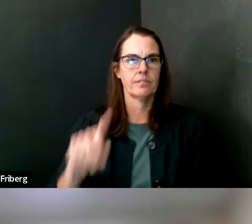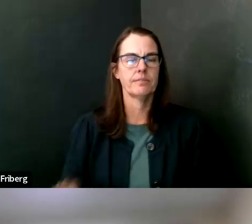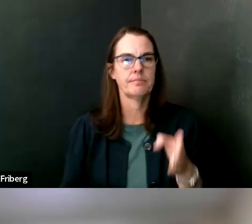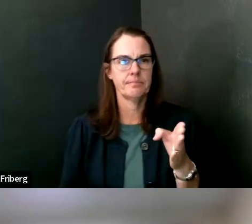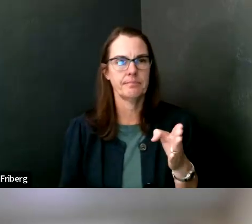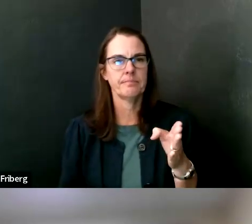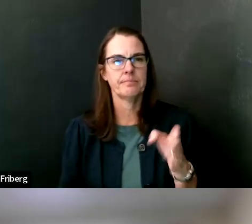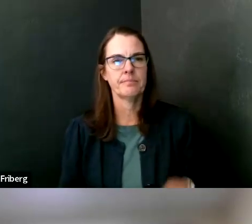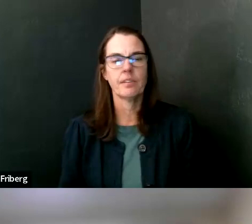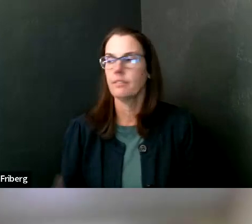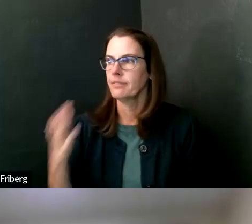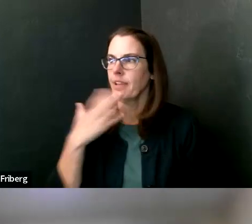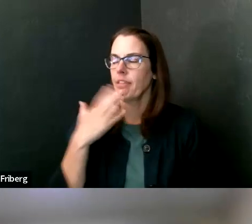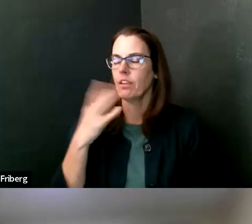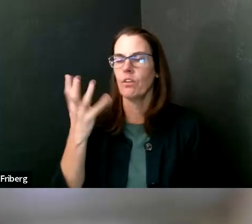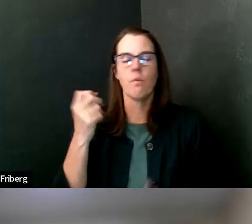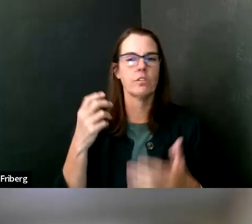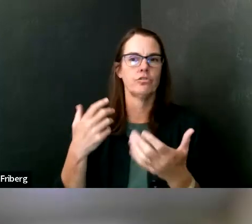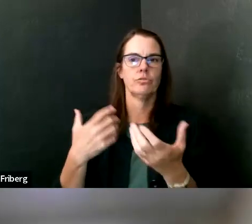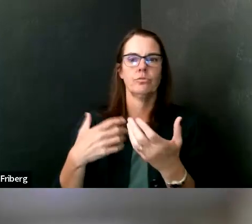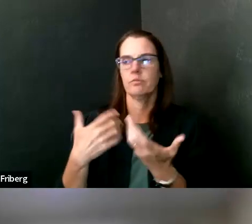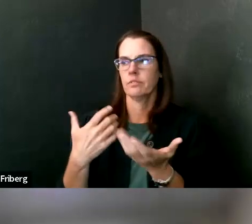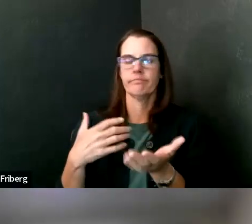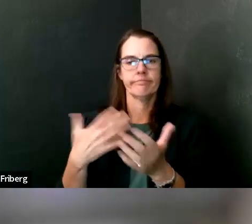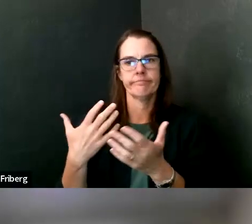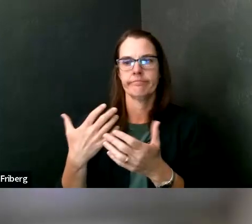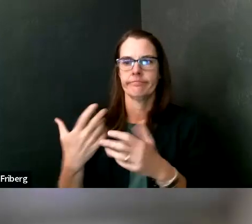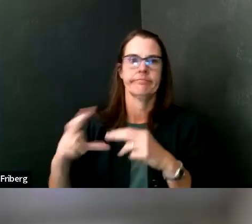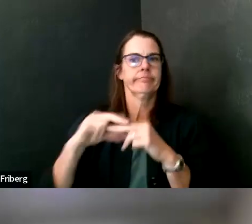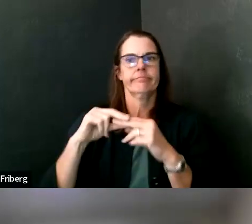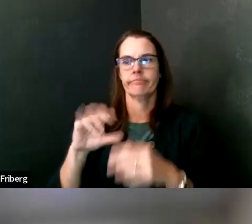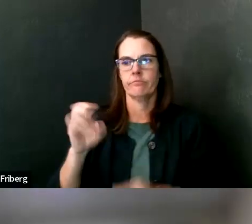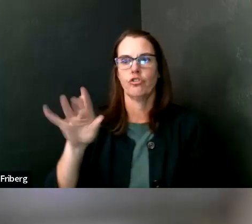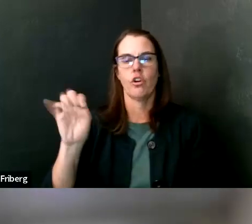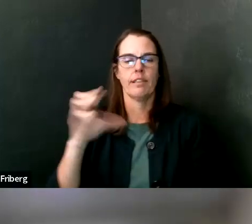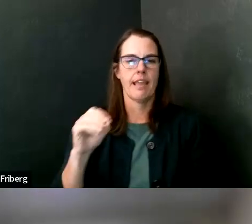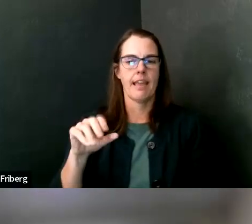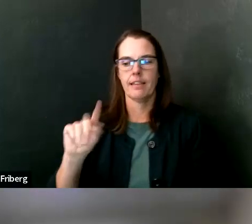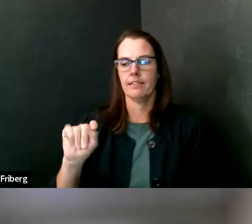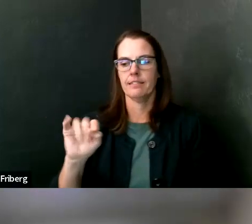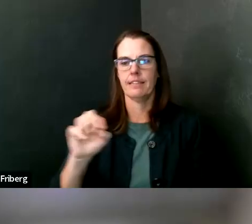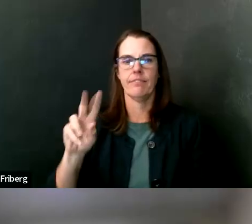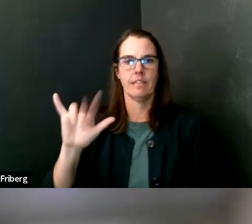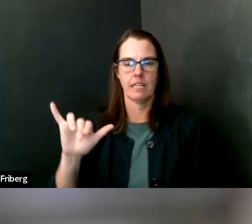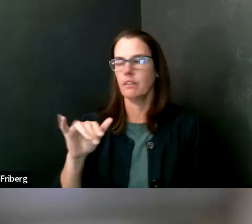Thanks. Uh, just want to echo what Charlie and Tiffany said about going where the people are. And